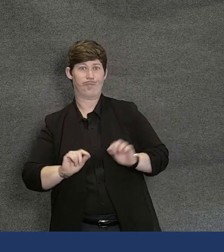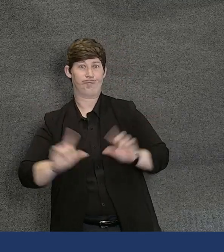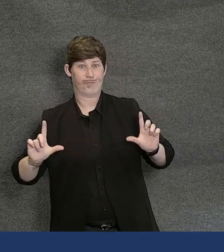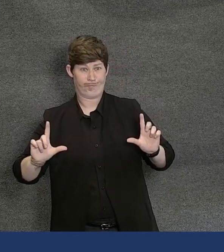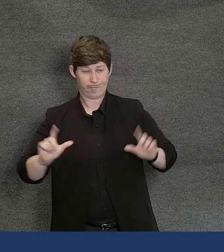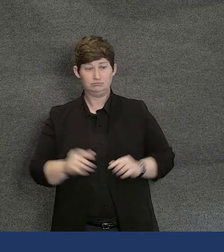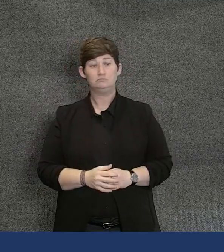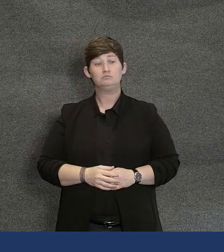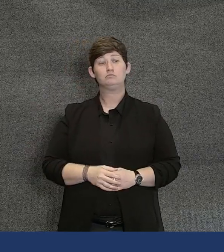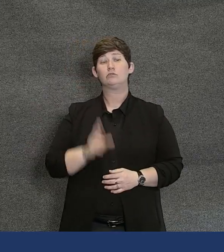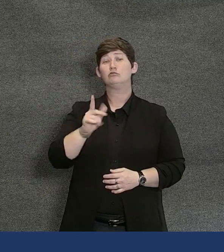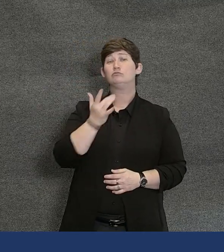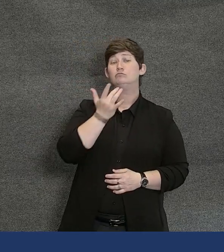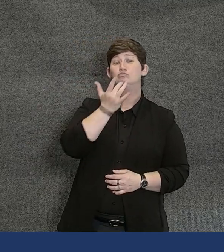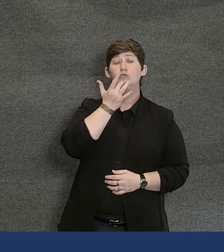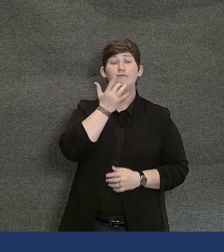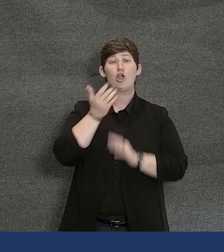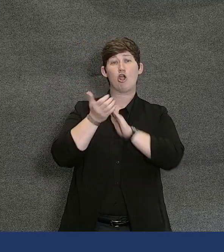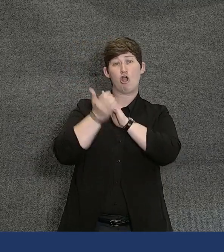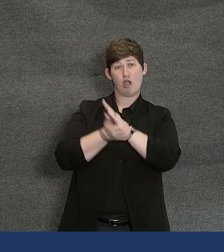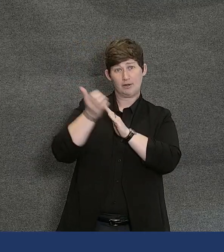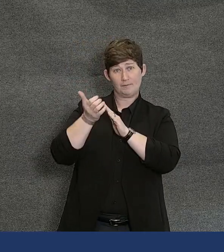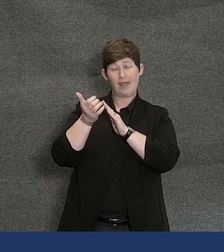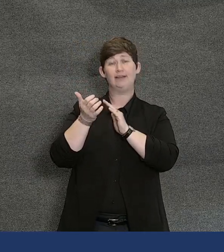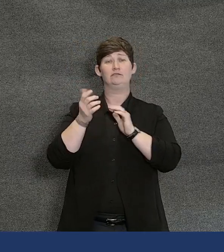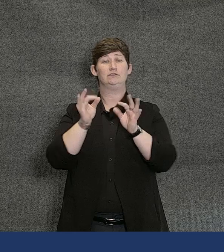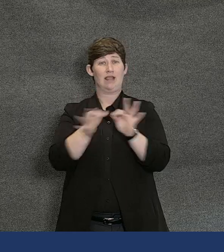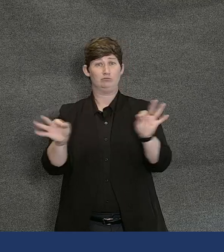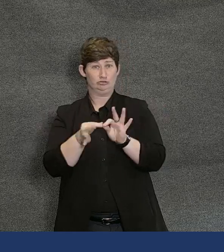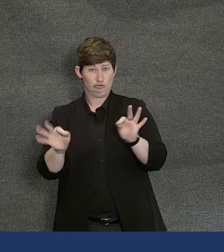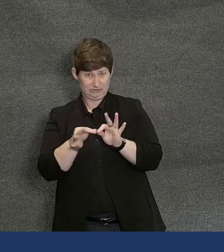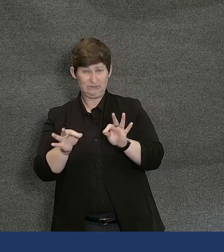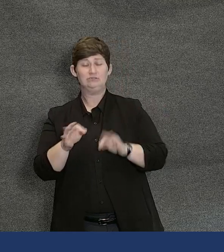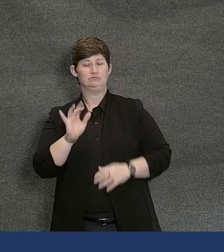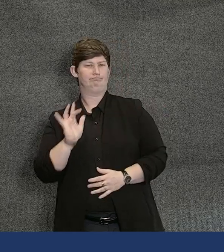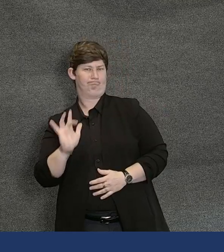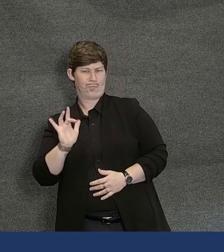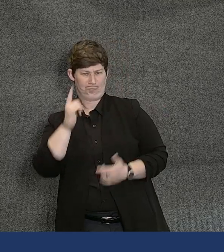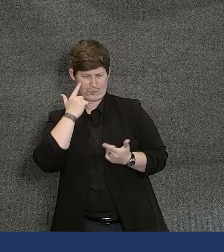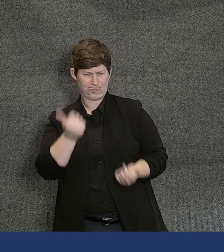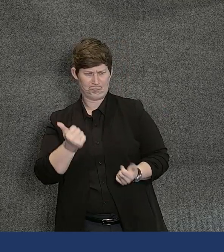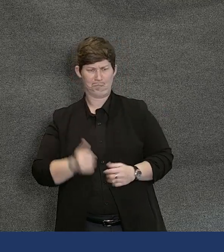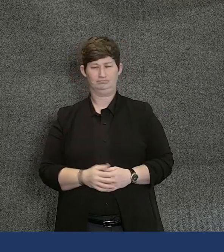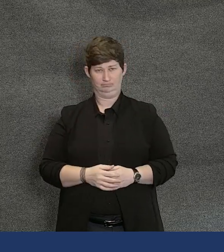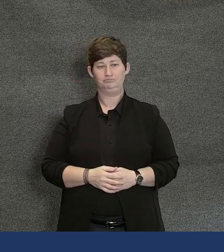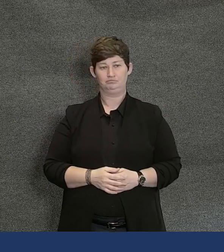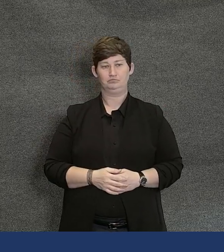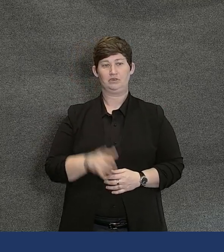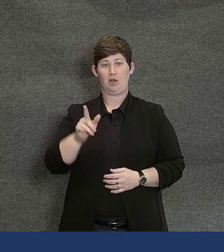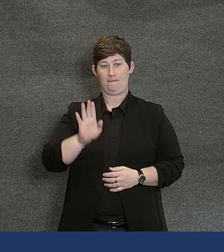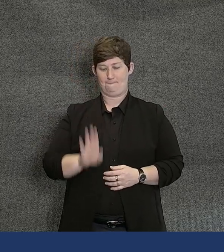To use Zoom automated captions, select the Show Captions or CC button.